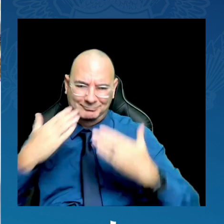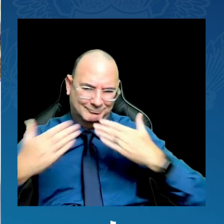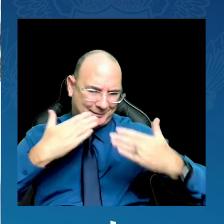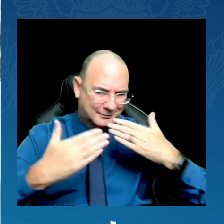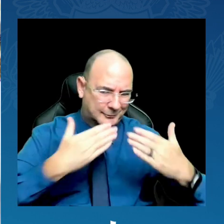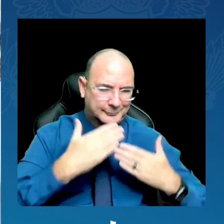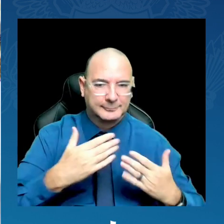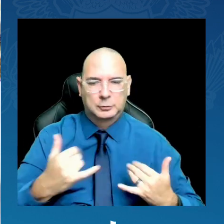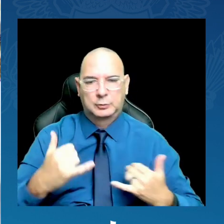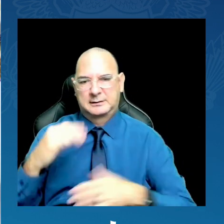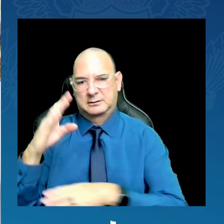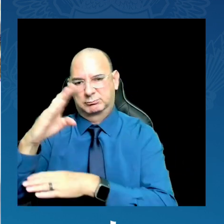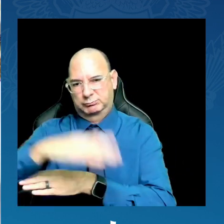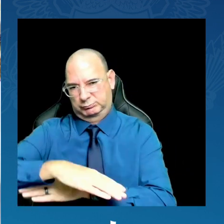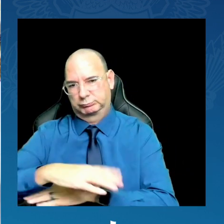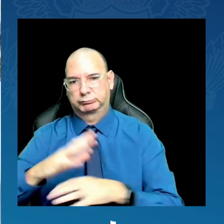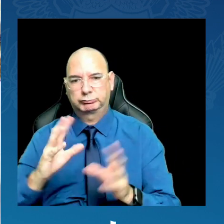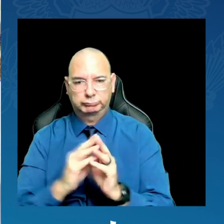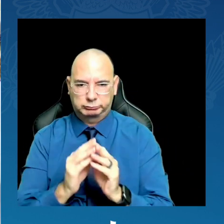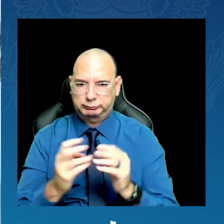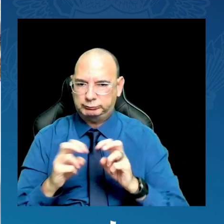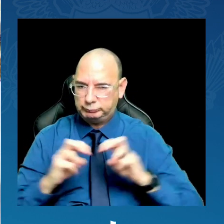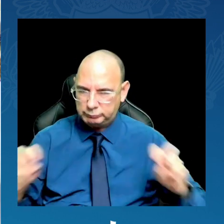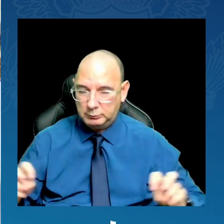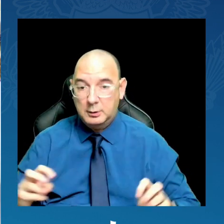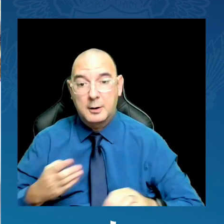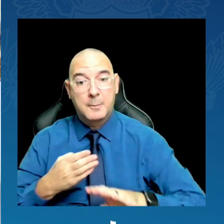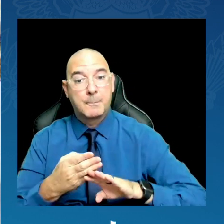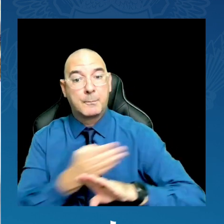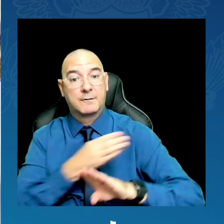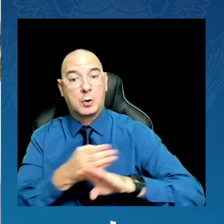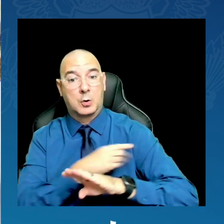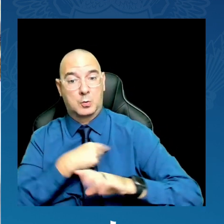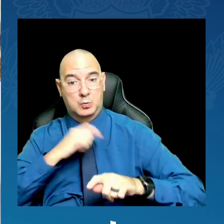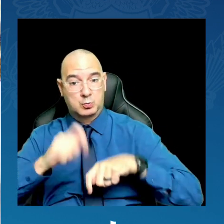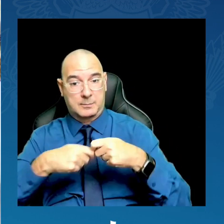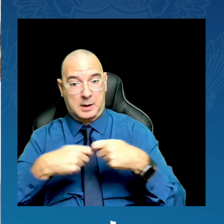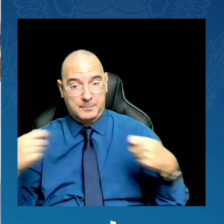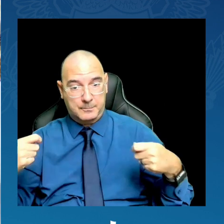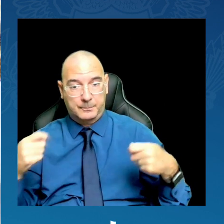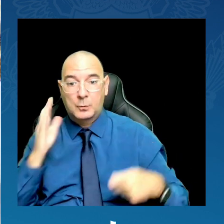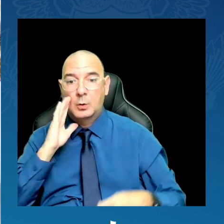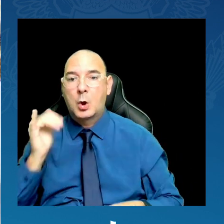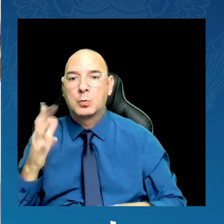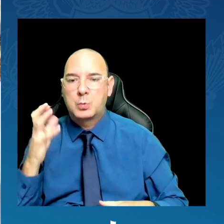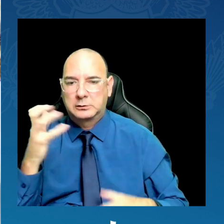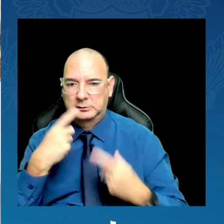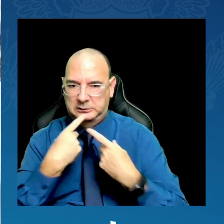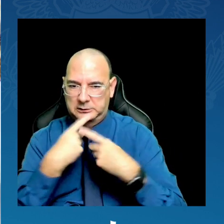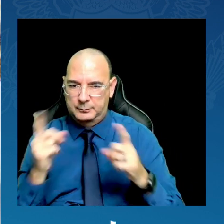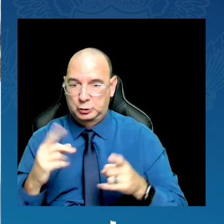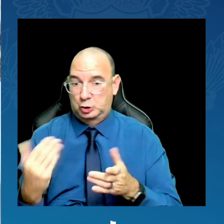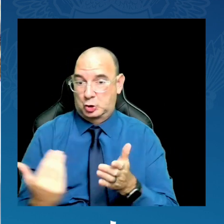Before we conclude, I will also announce the new chair of the National Space Council's user advisory group,